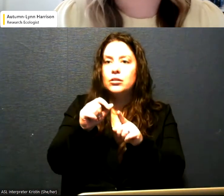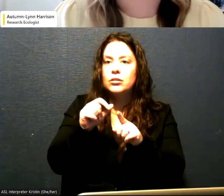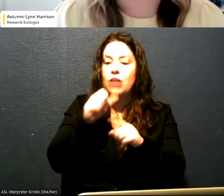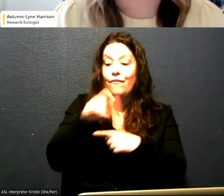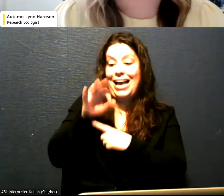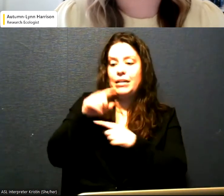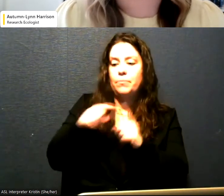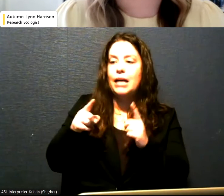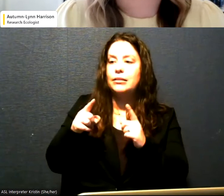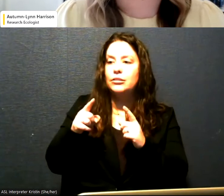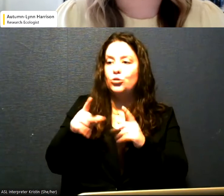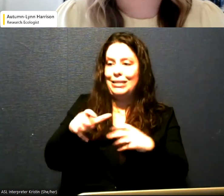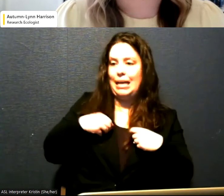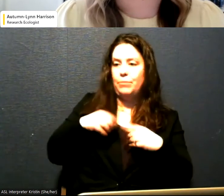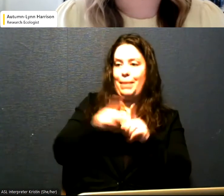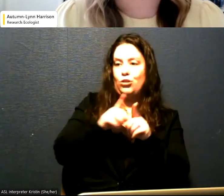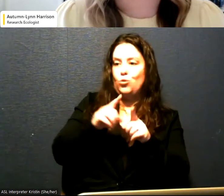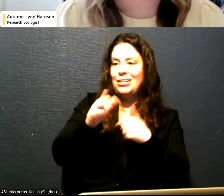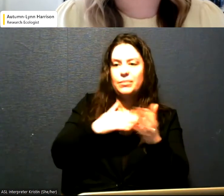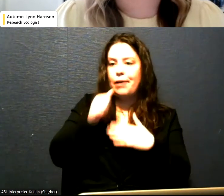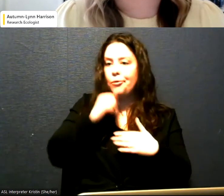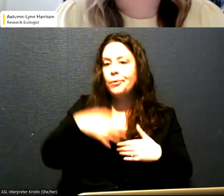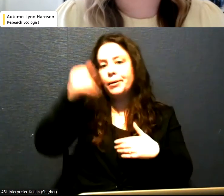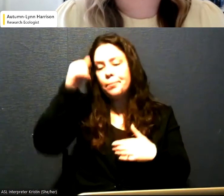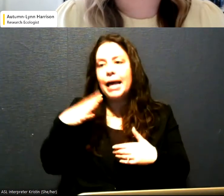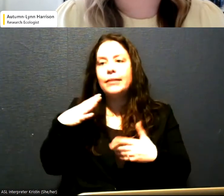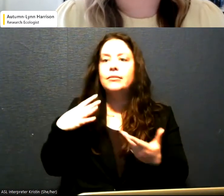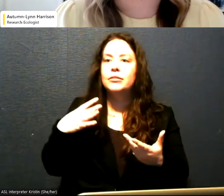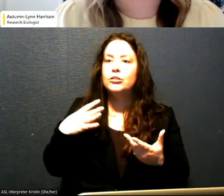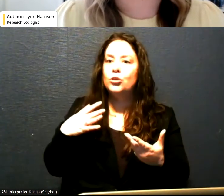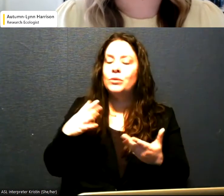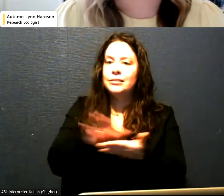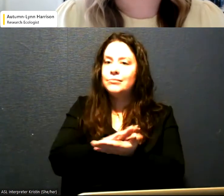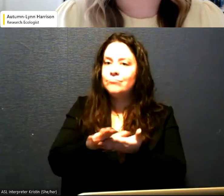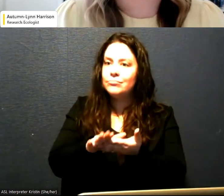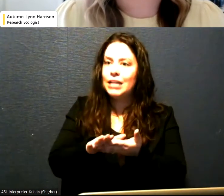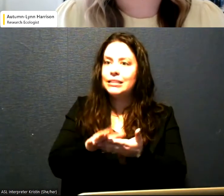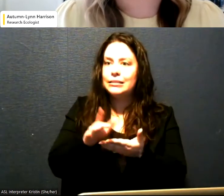so there really can be um you know a mentor of any kind who's just helping you get a foot in the door.